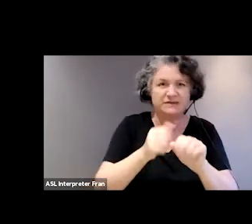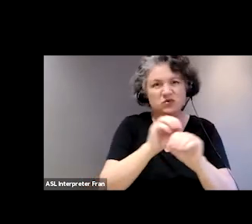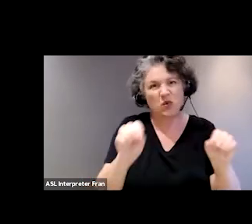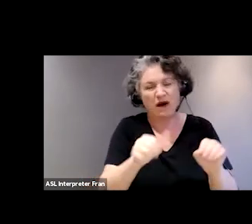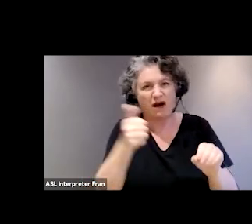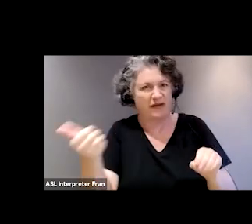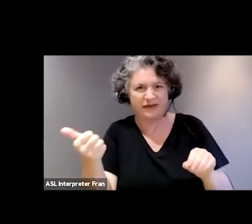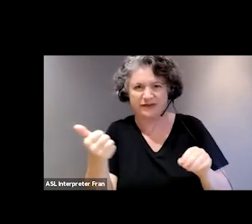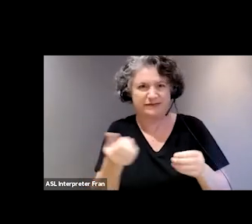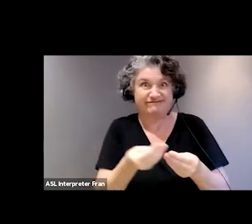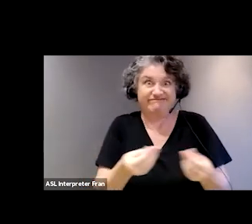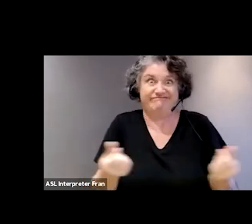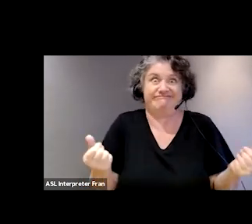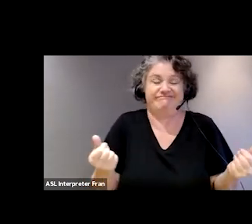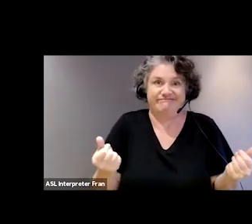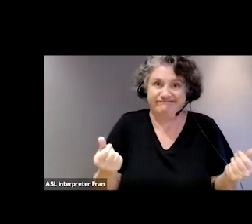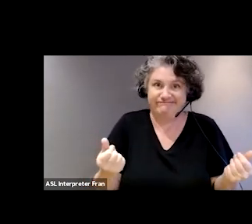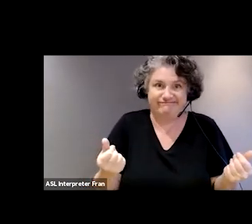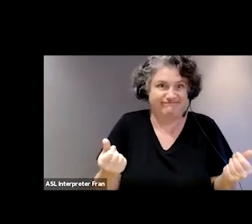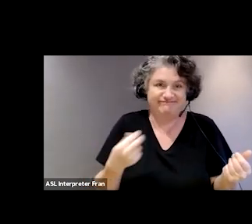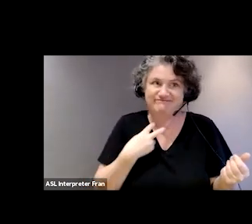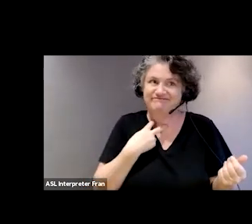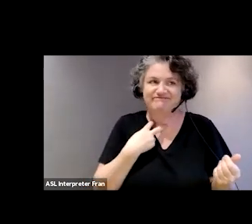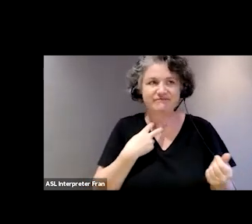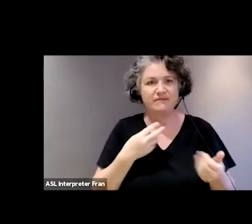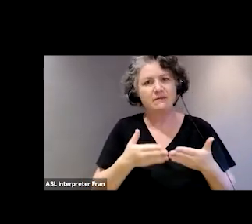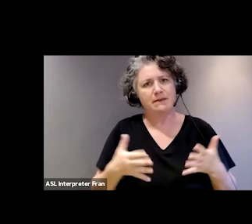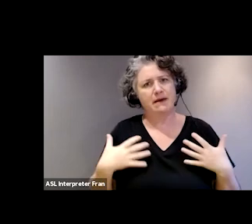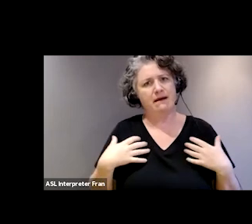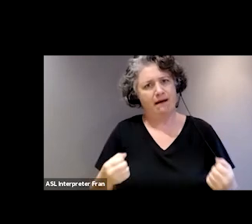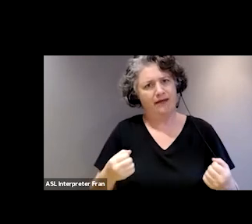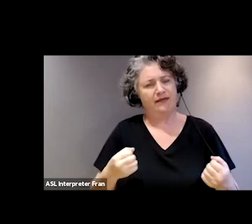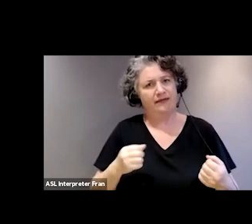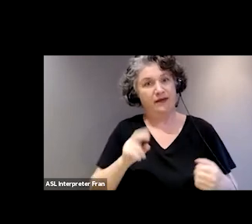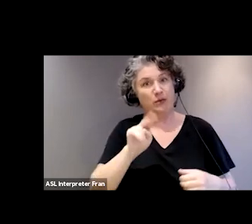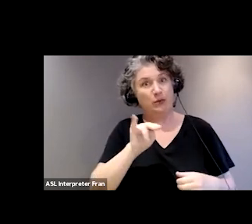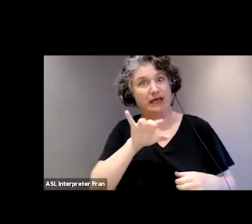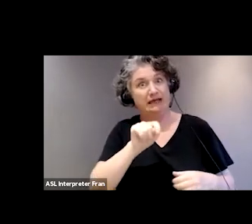two, unfortunately the team is working as quickly as possible but they have to manually input every single vaccine receipt that has been reported out of province, and there is